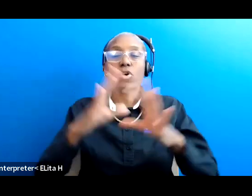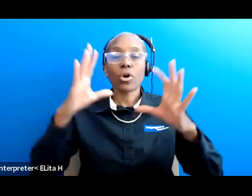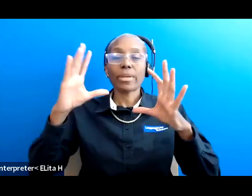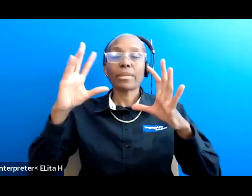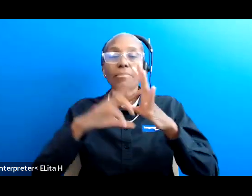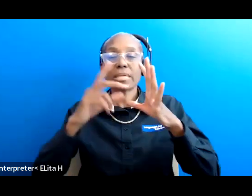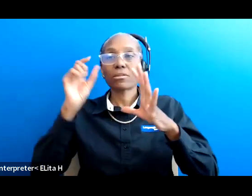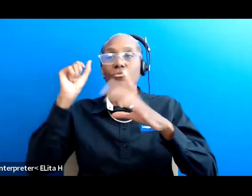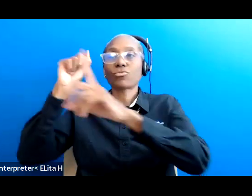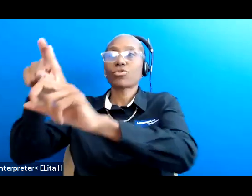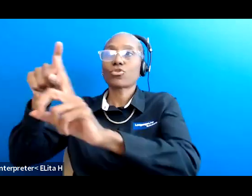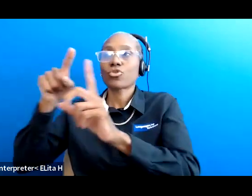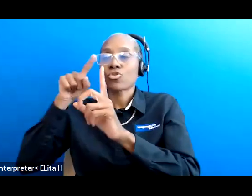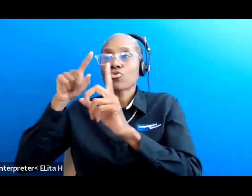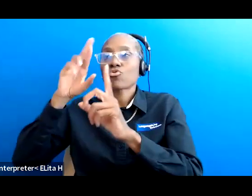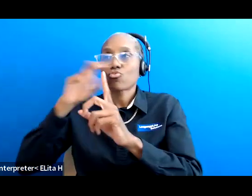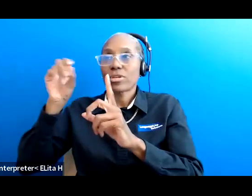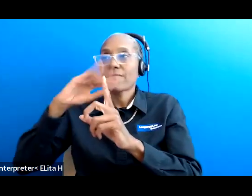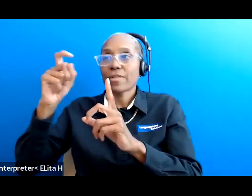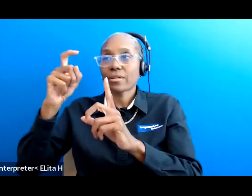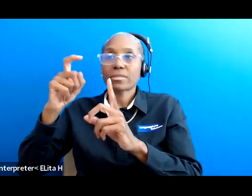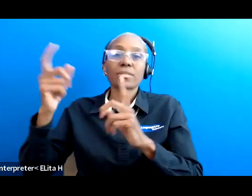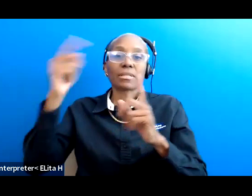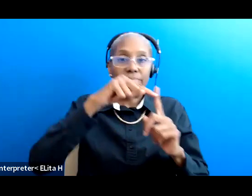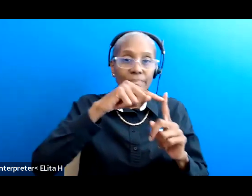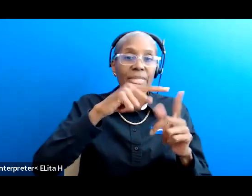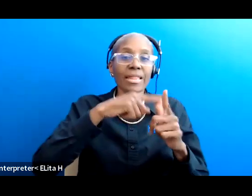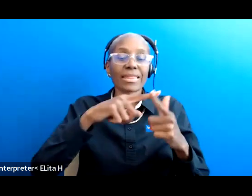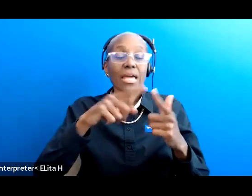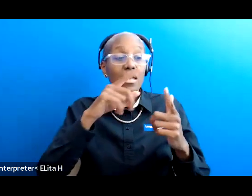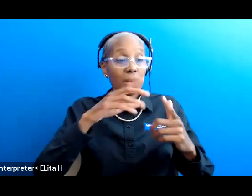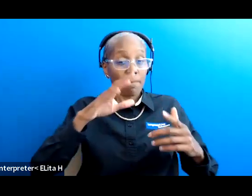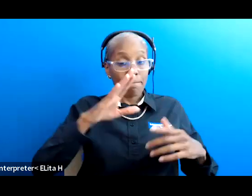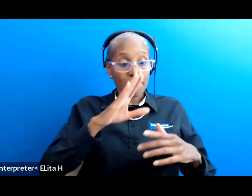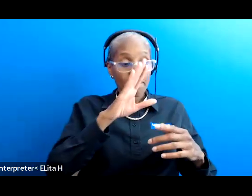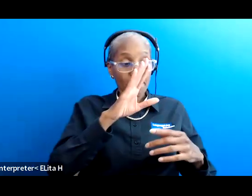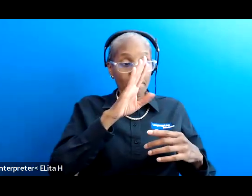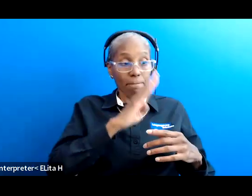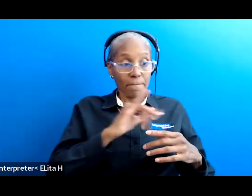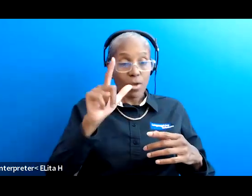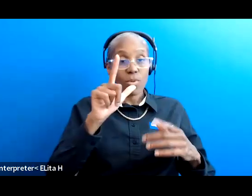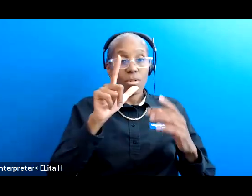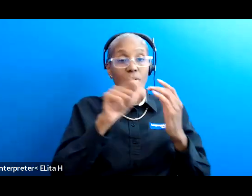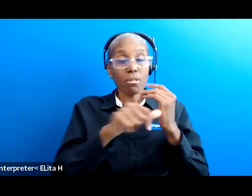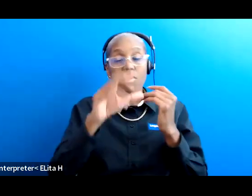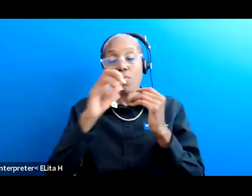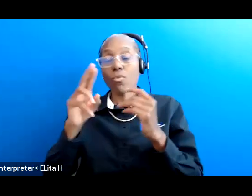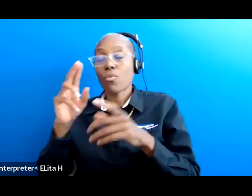Some people who do bladder or bowel programs will notice that they toilet when they are inserting the suppository or doing their